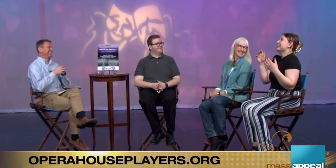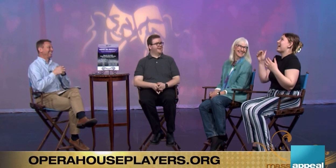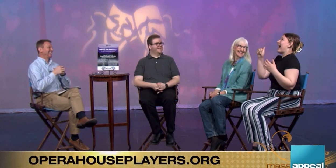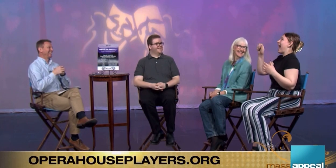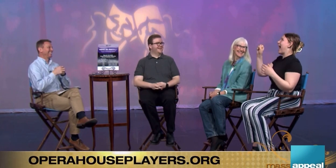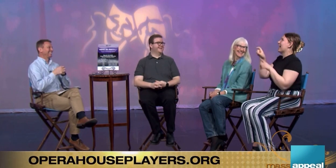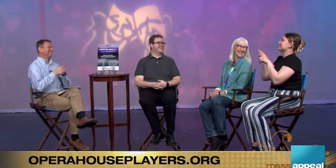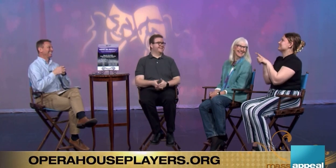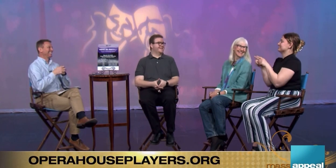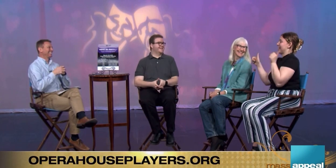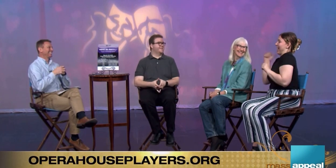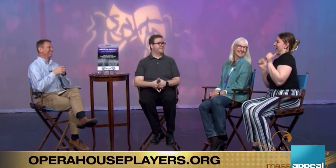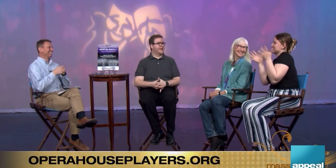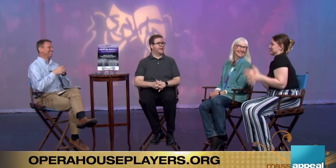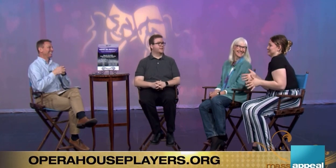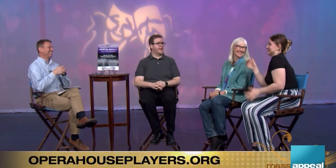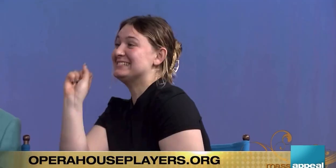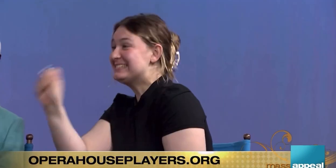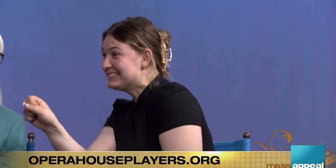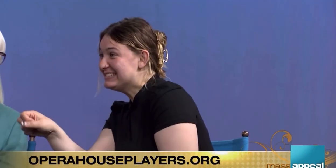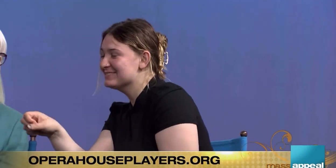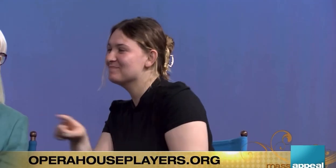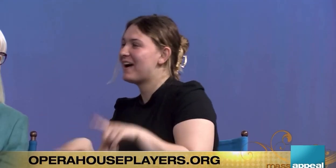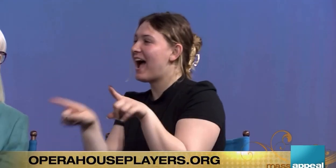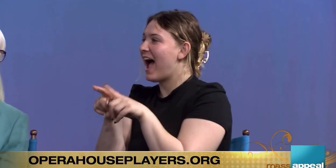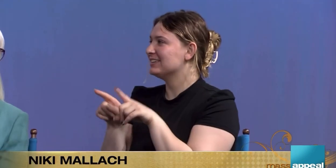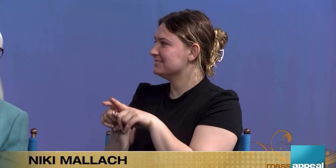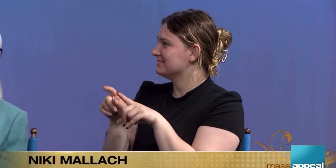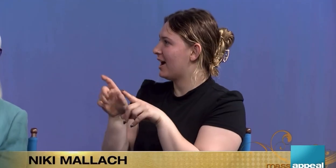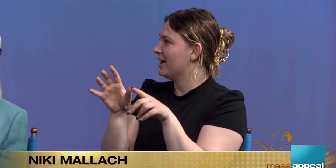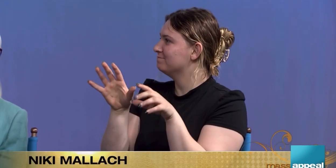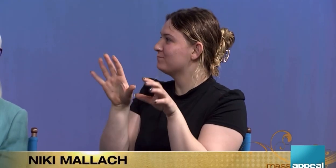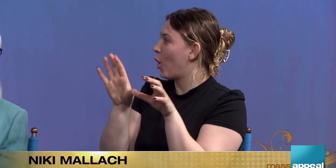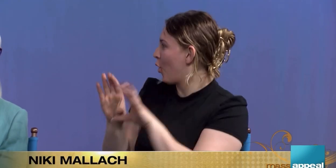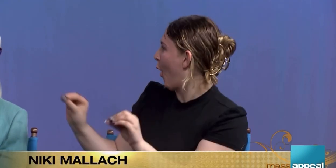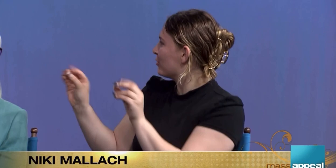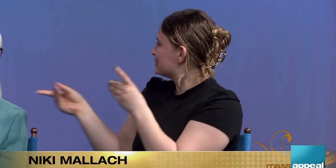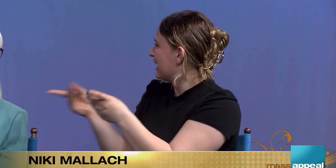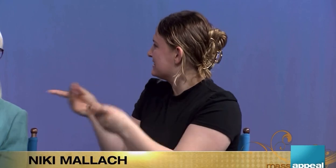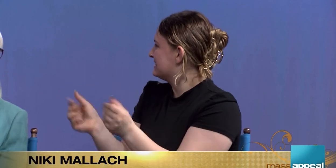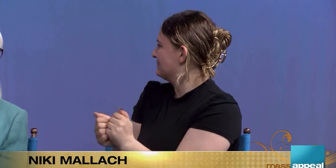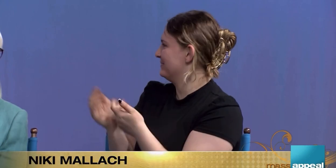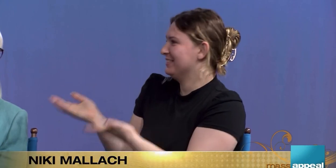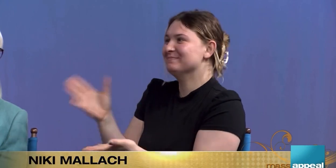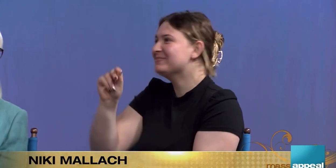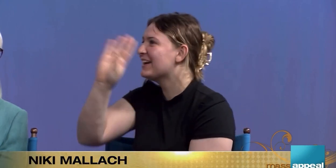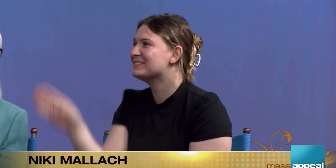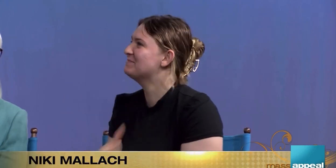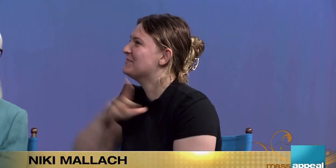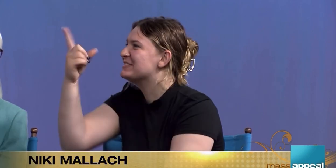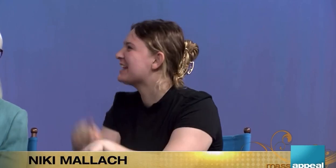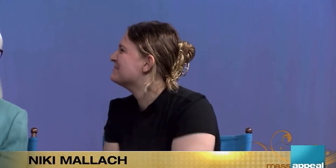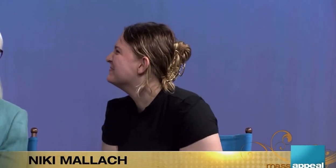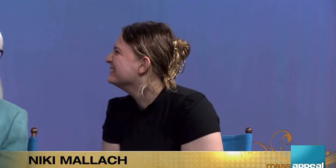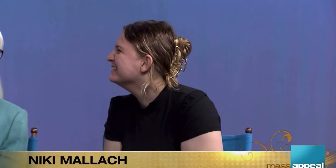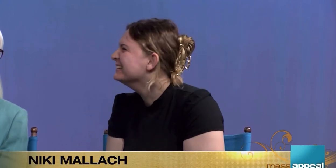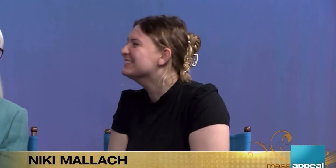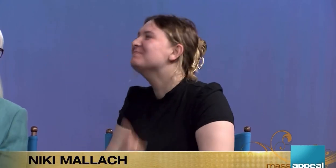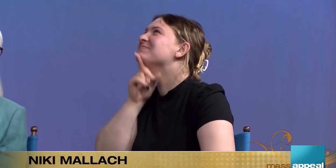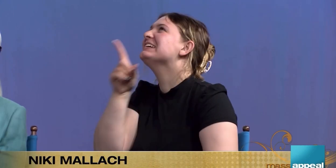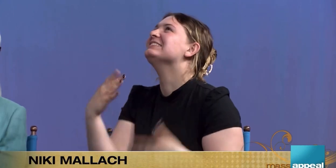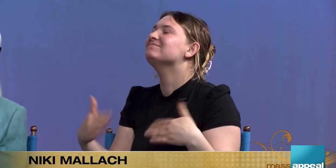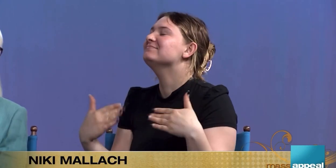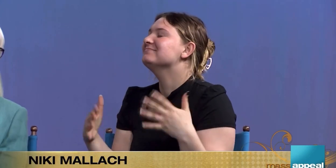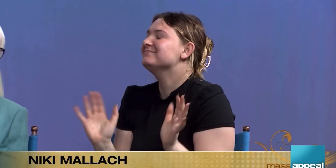Well as an actor yes, as a co-director, never in my life, it's my first time.